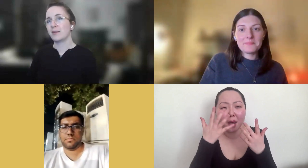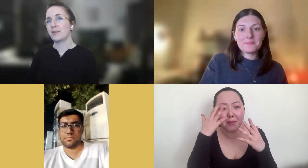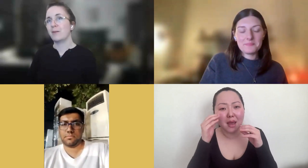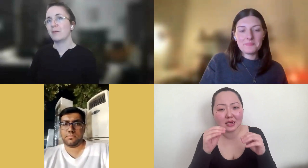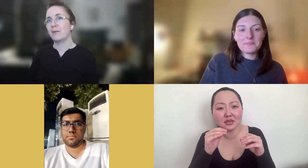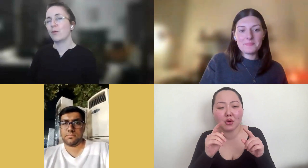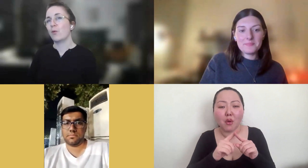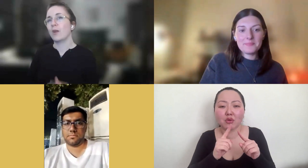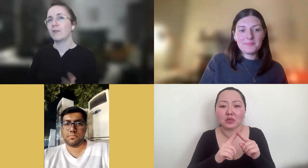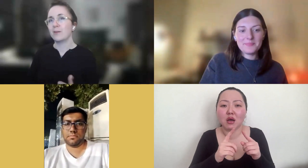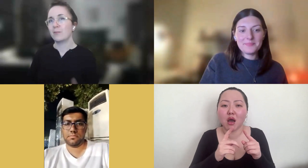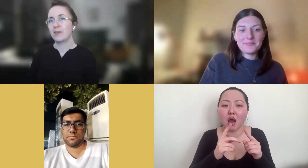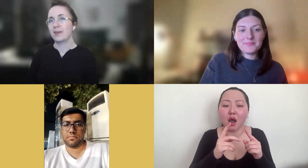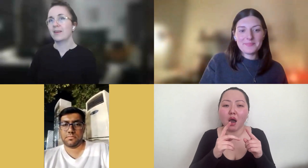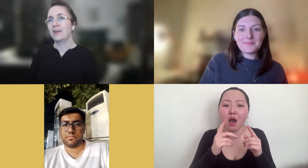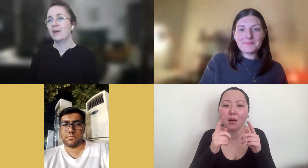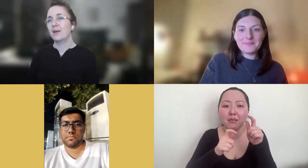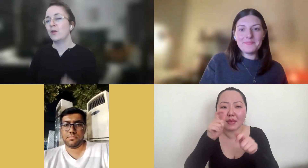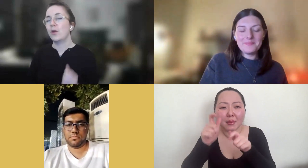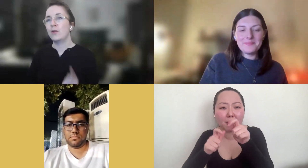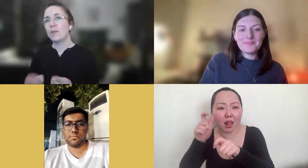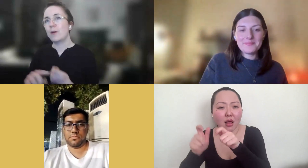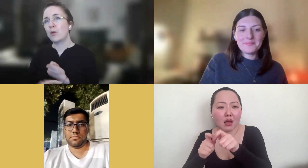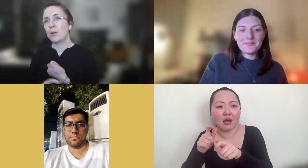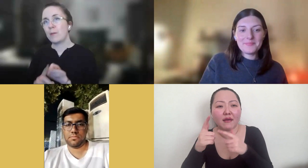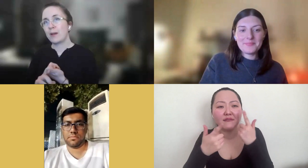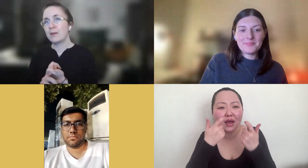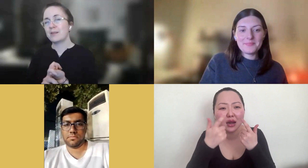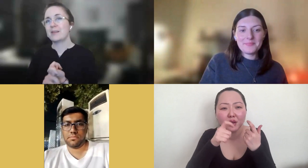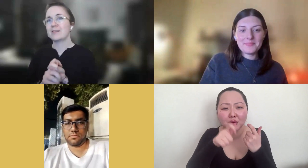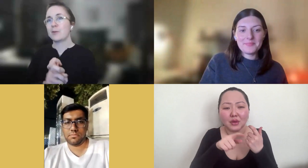probably done that, or write them a thing. No, they might not write back immediately because